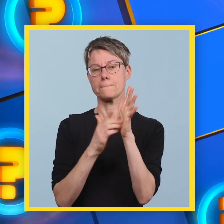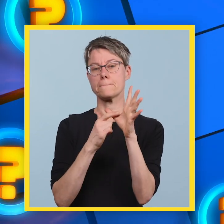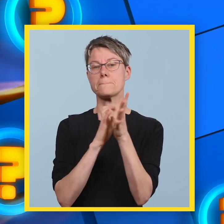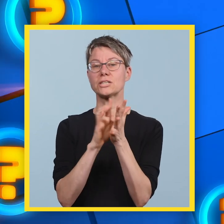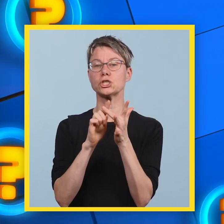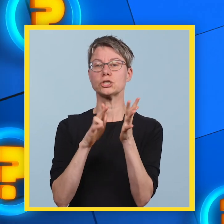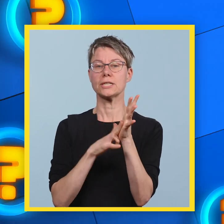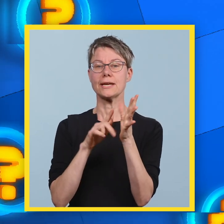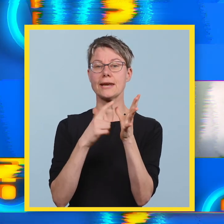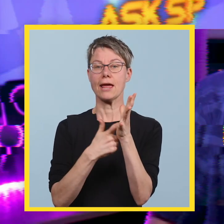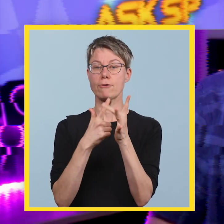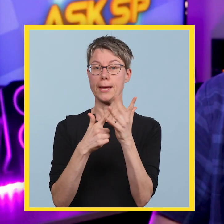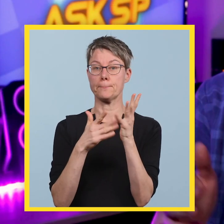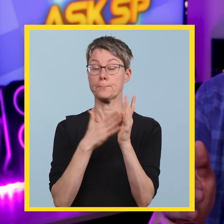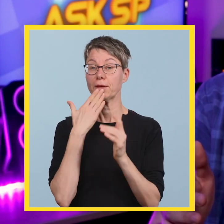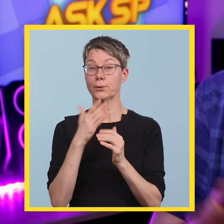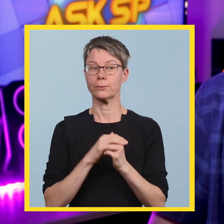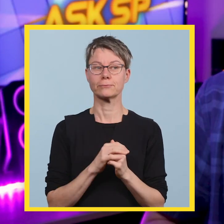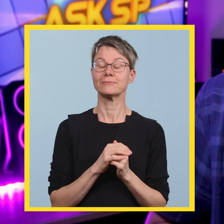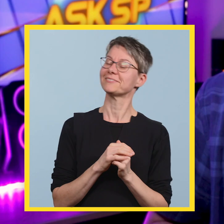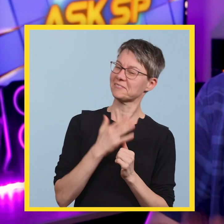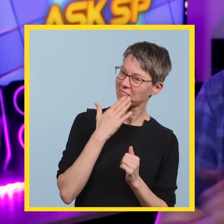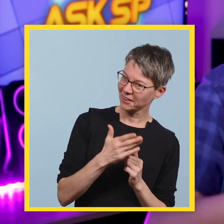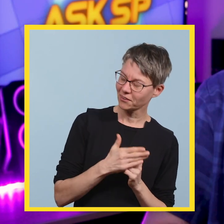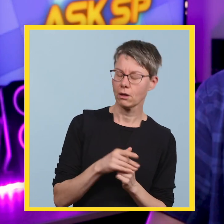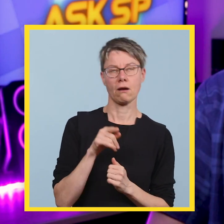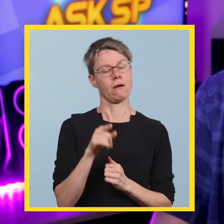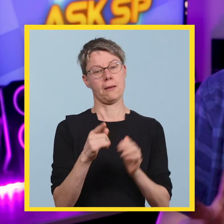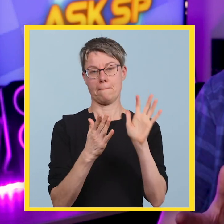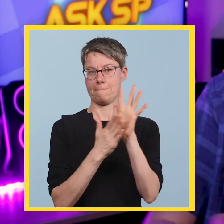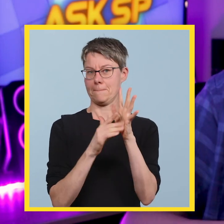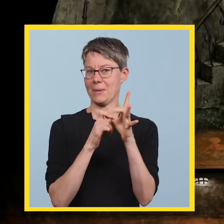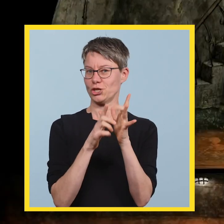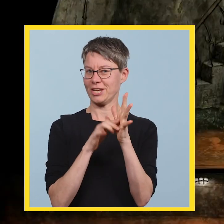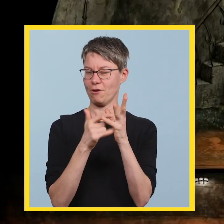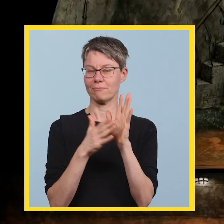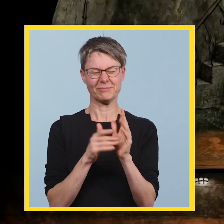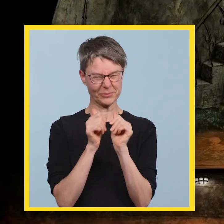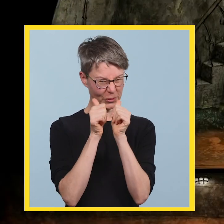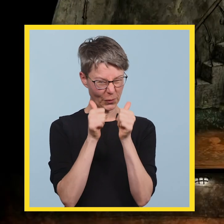Thank you. Thanks, David. Ah, Machinarium. What a great little point and click adventure game